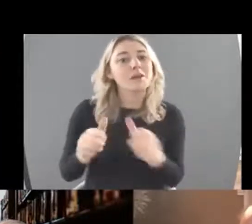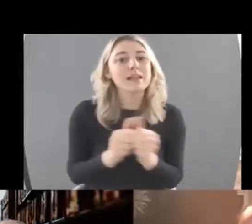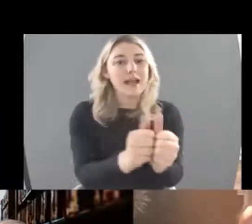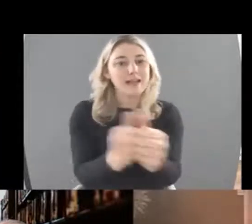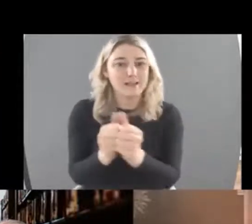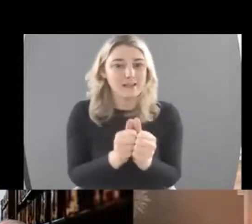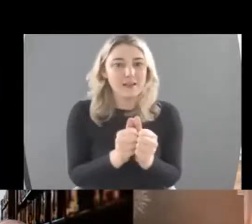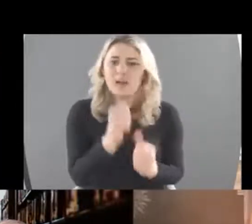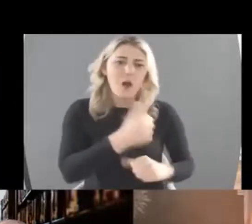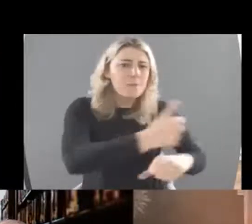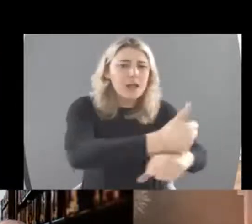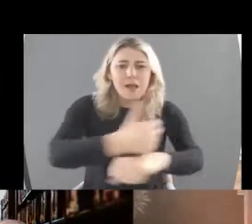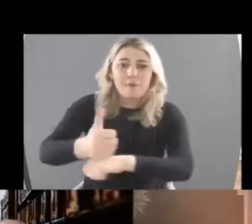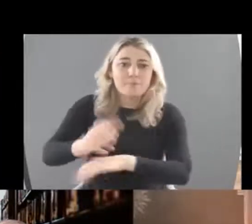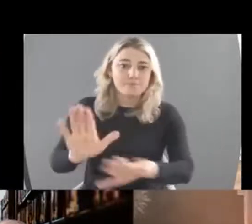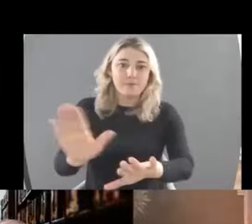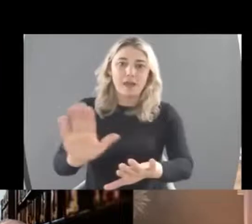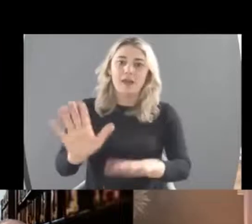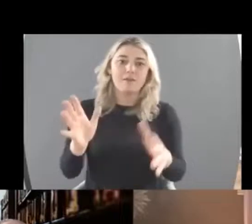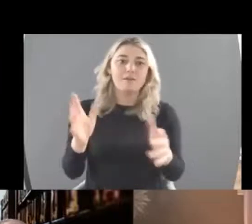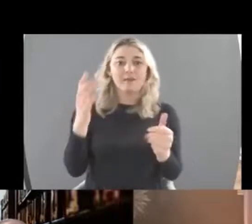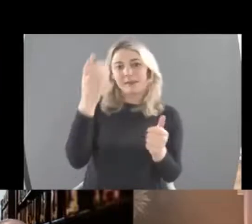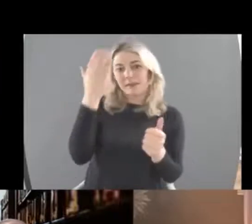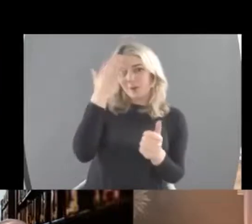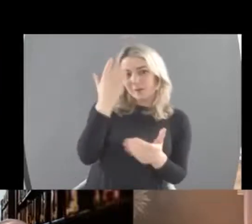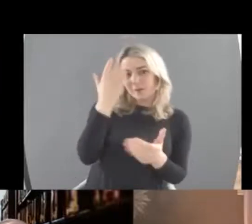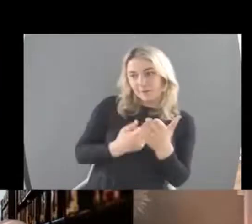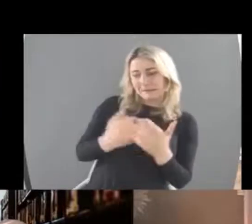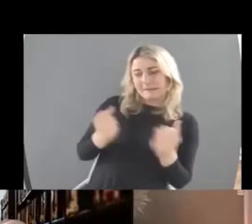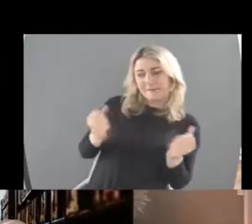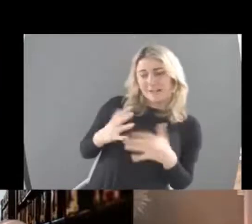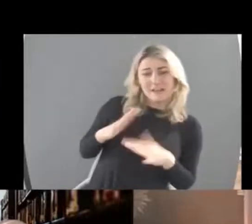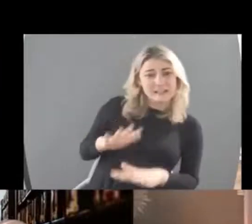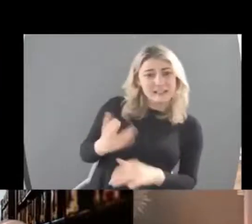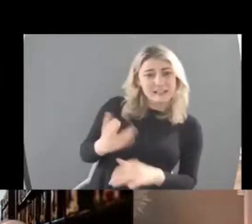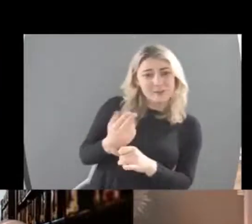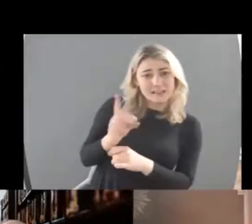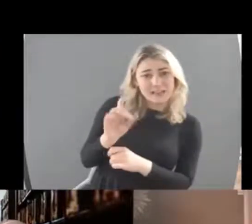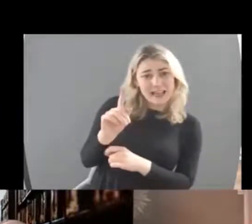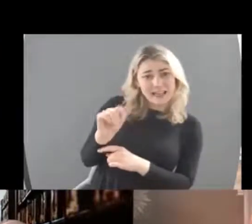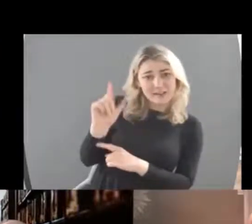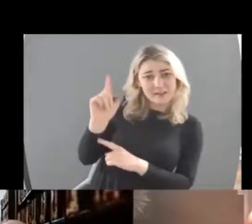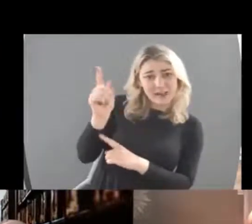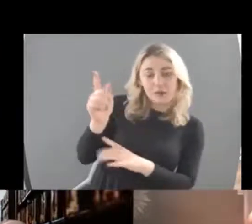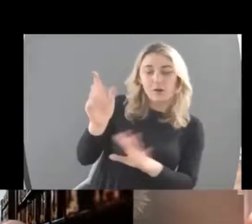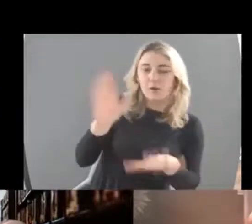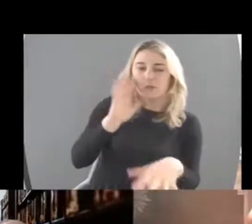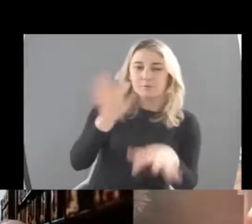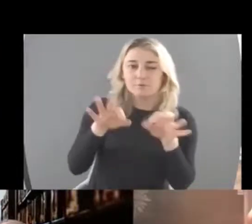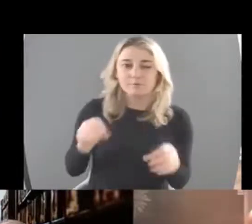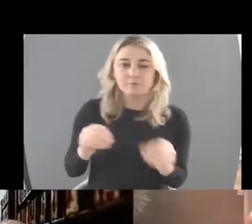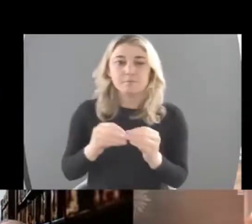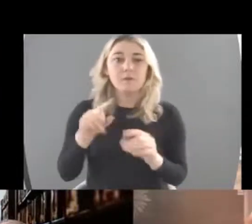I'll talk more about some of the fears come along with utilizing data later. But it's about suggesting that this data can be something that